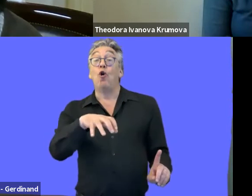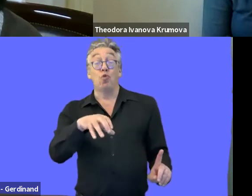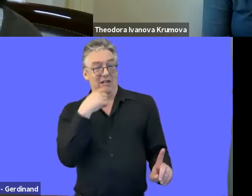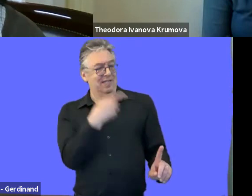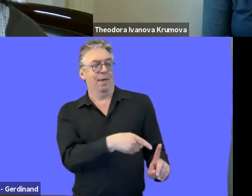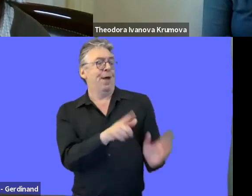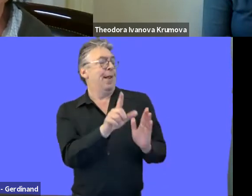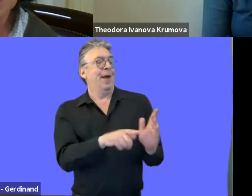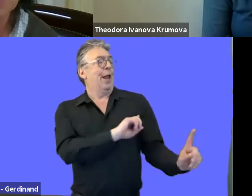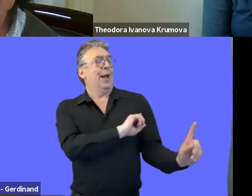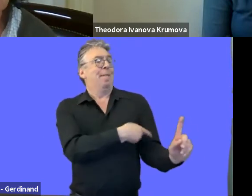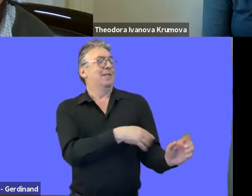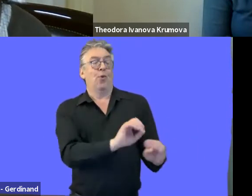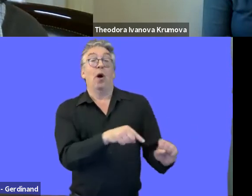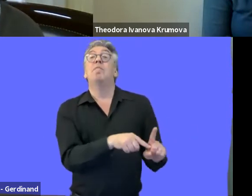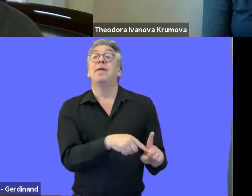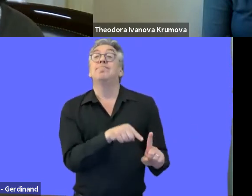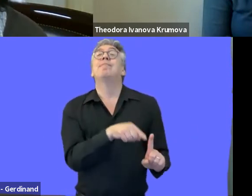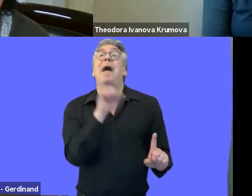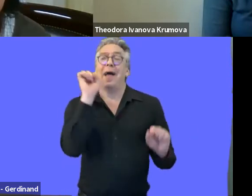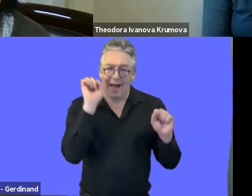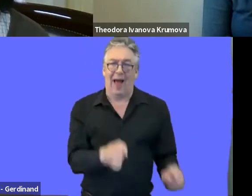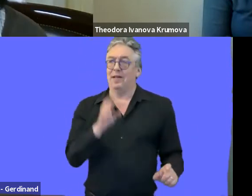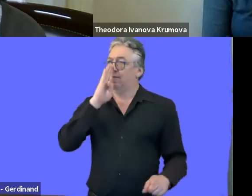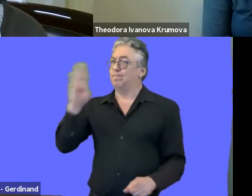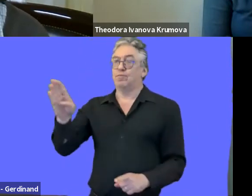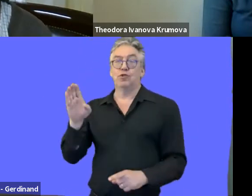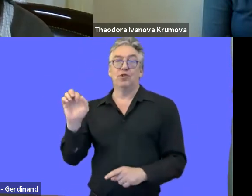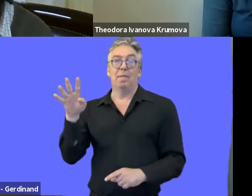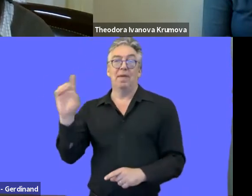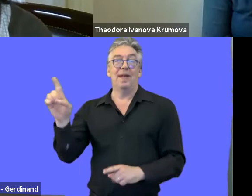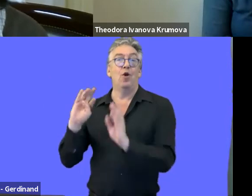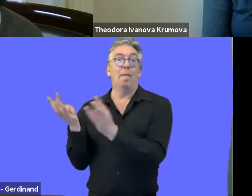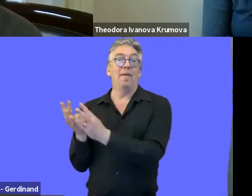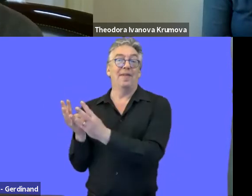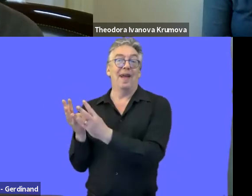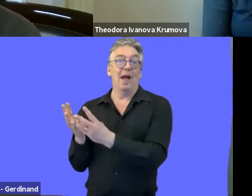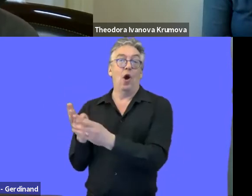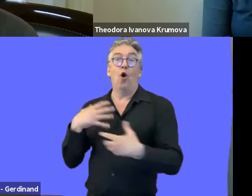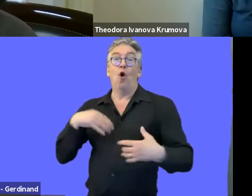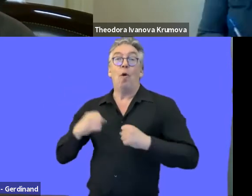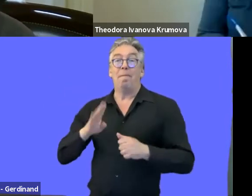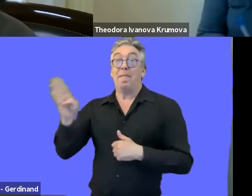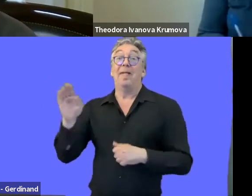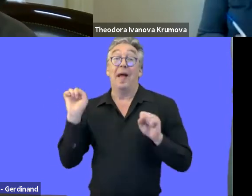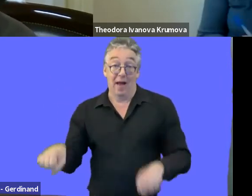to the CRPD committee and that can help other committees to do the same.